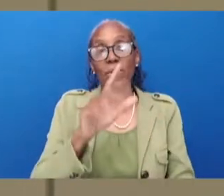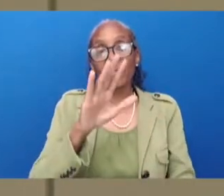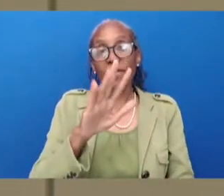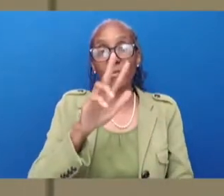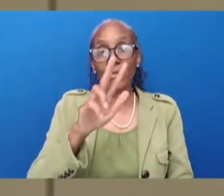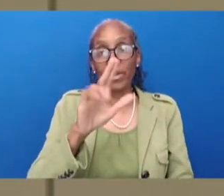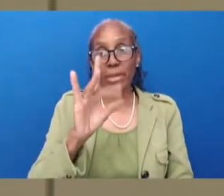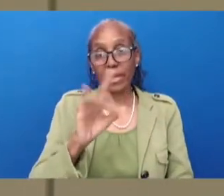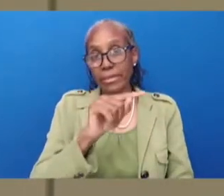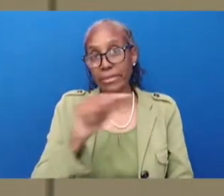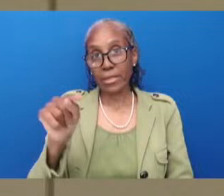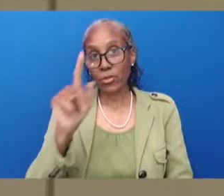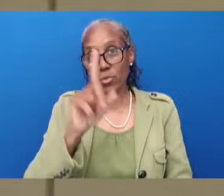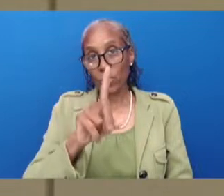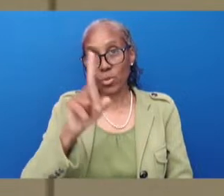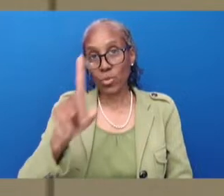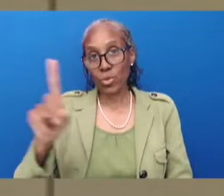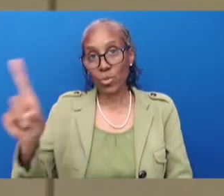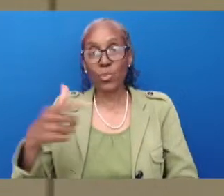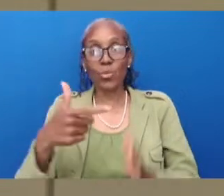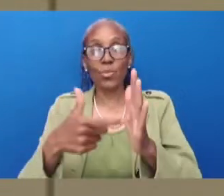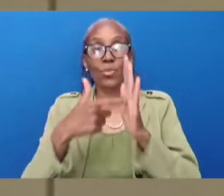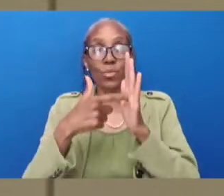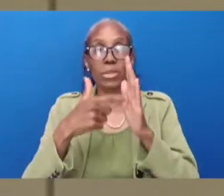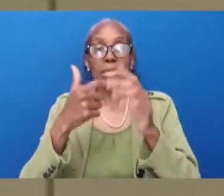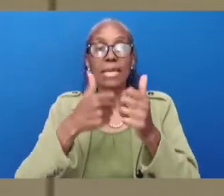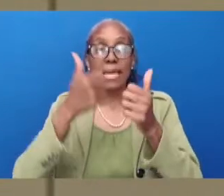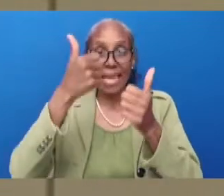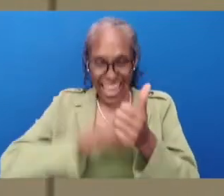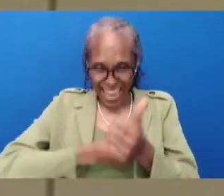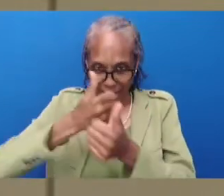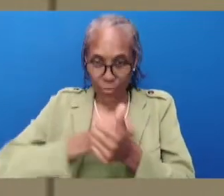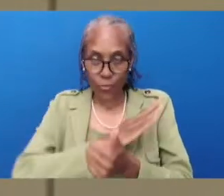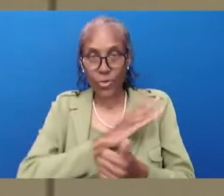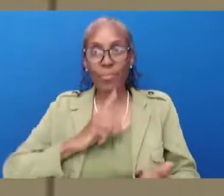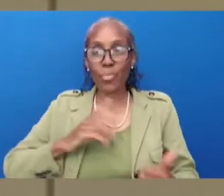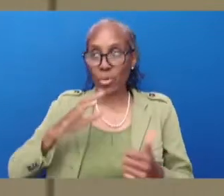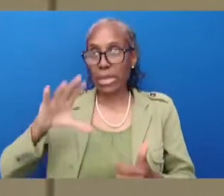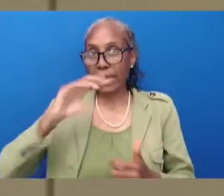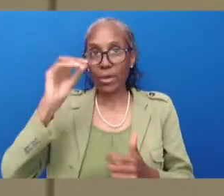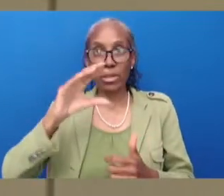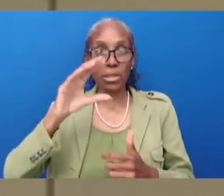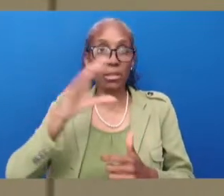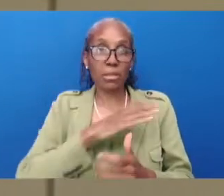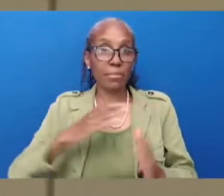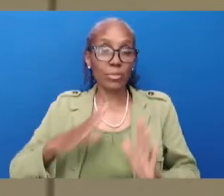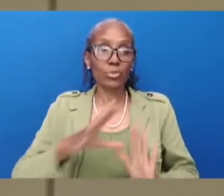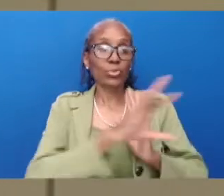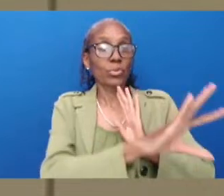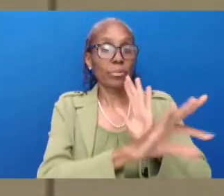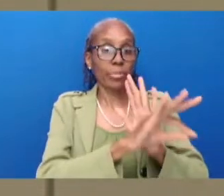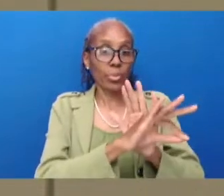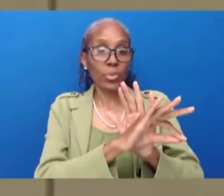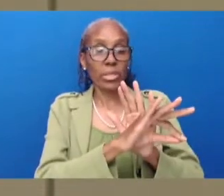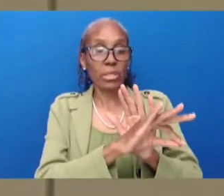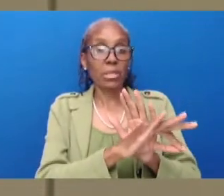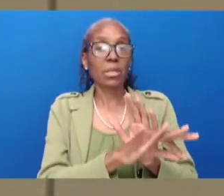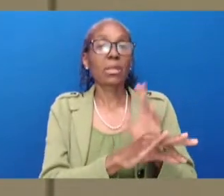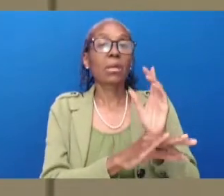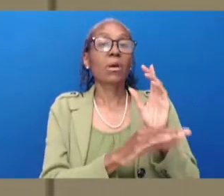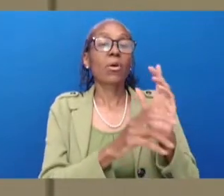WHEREAS, NORTH CAROLINA GENERAL